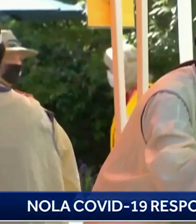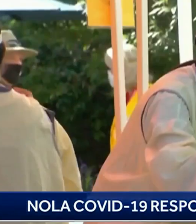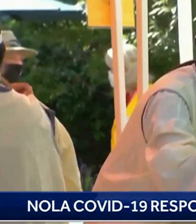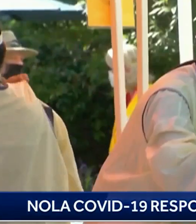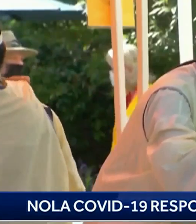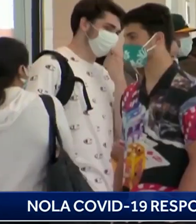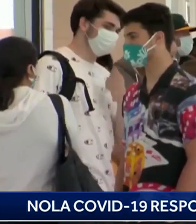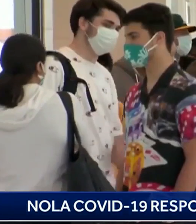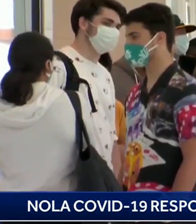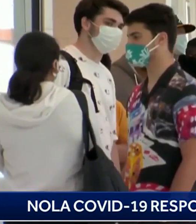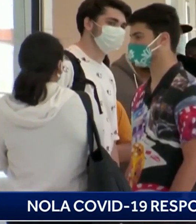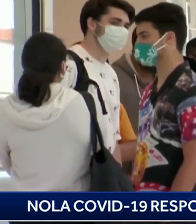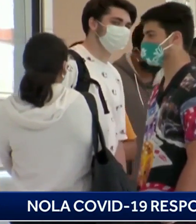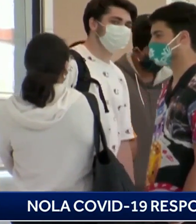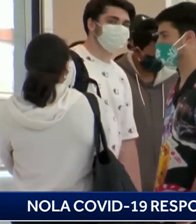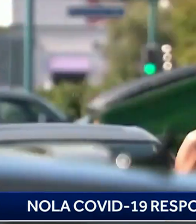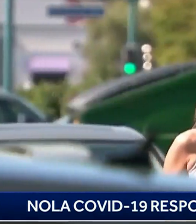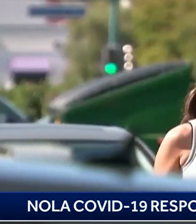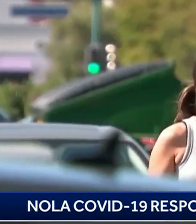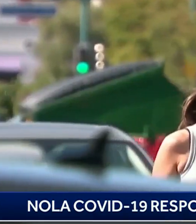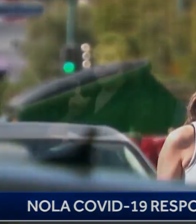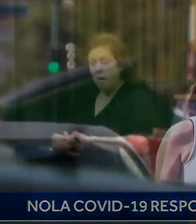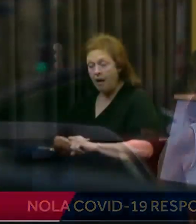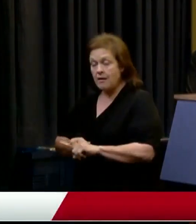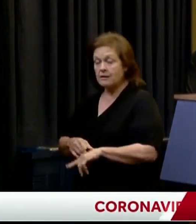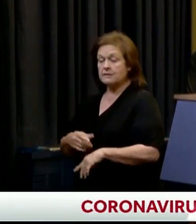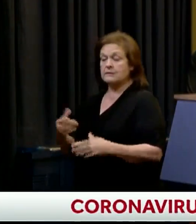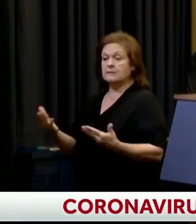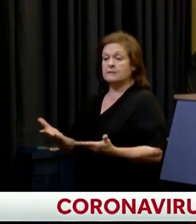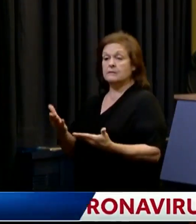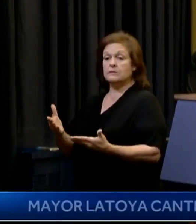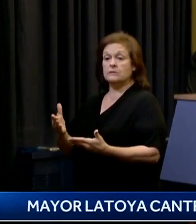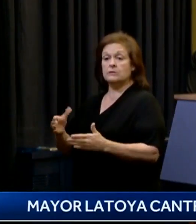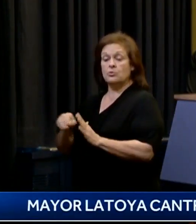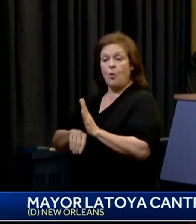THE MAYOR SAYS IF SOMEONE IS NOT TH WILL SHUT THEM DOWN.